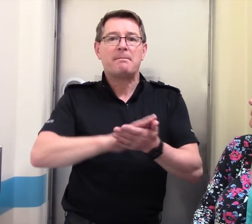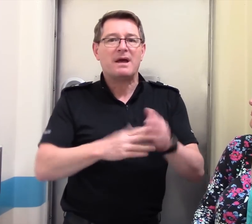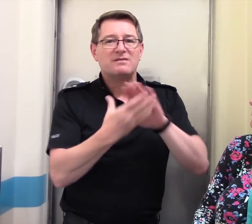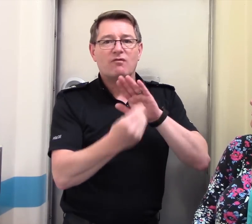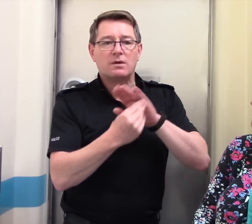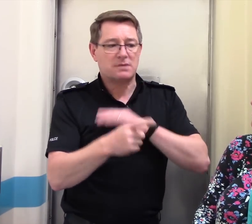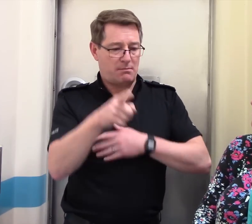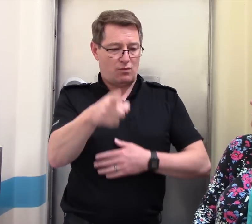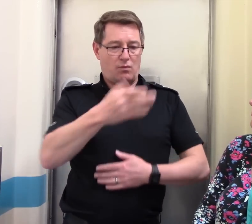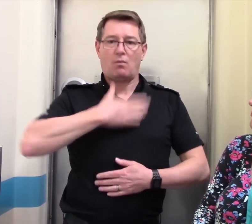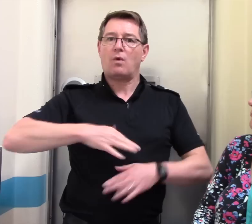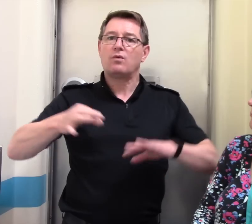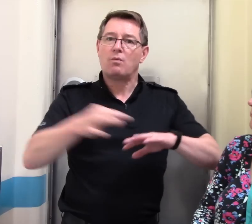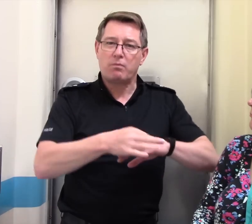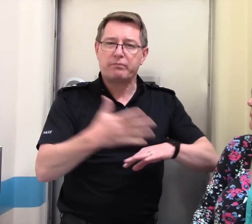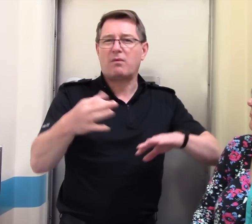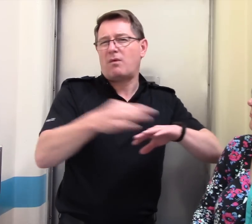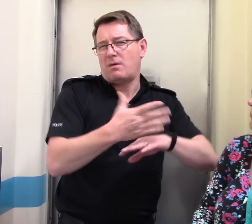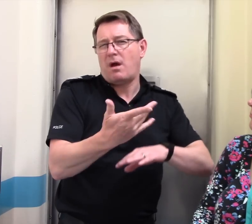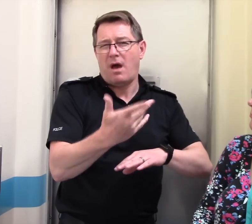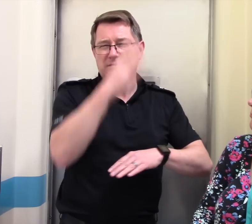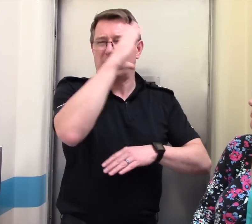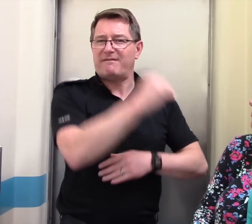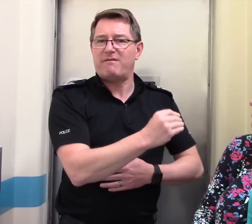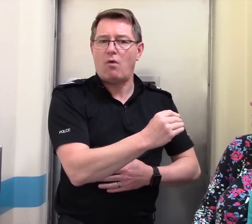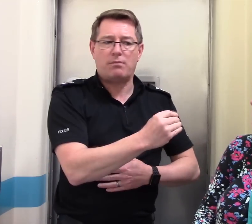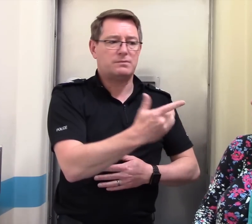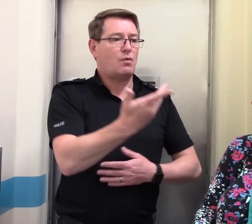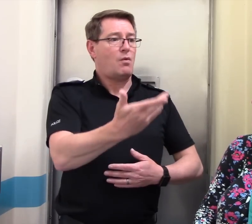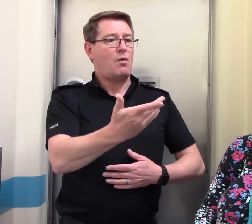for example, you want your wife or husband informed,